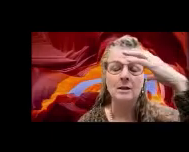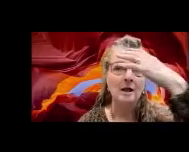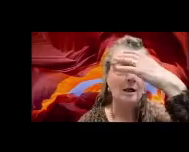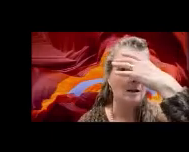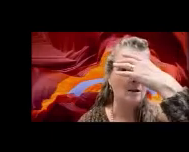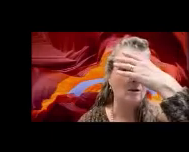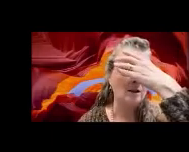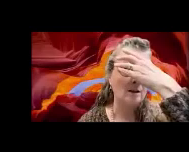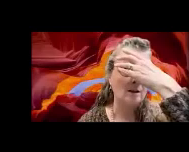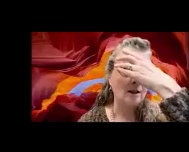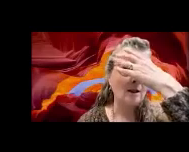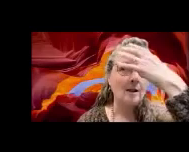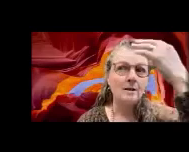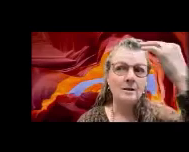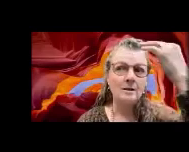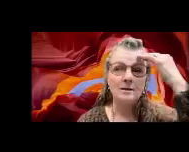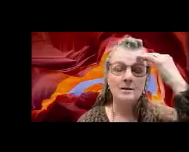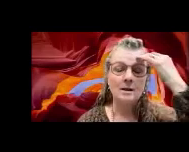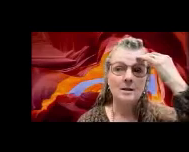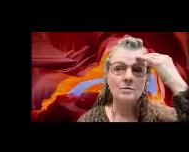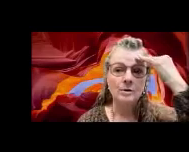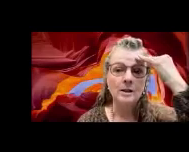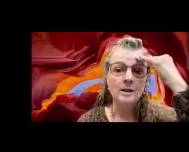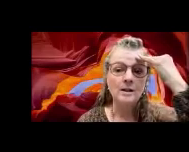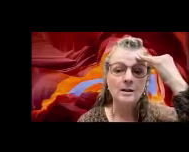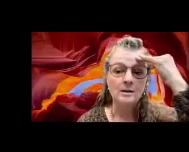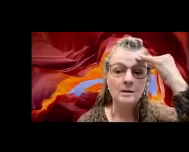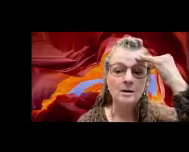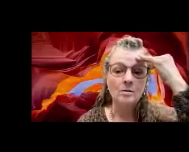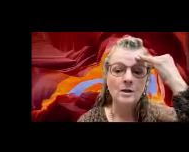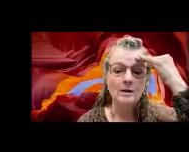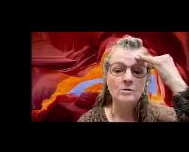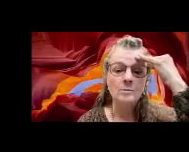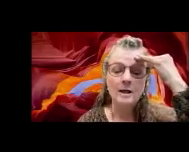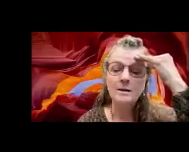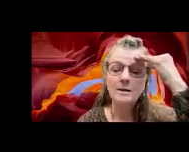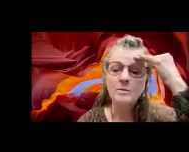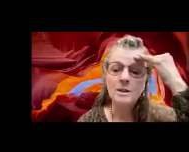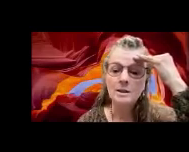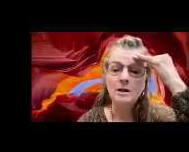psychic distress does really go down dramatically once they're